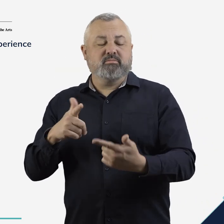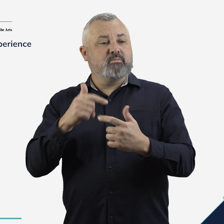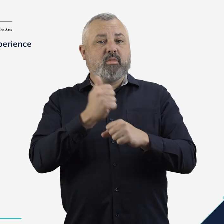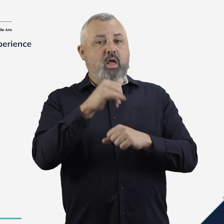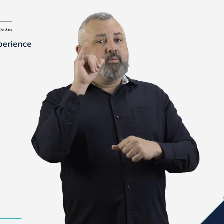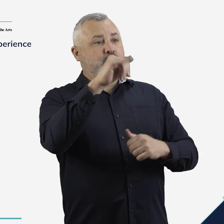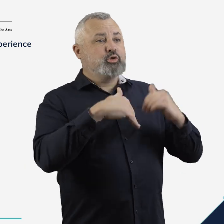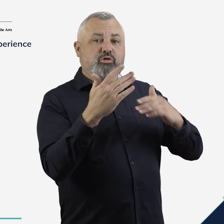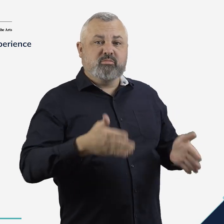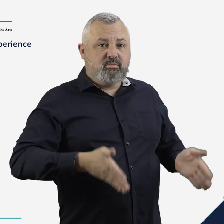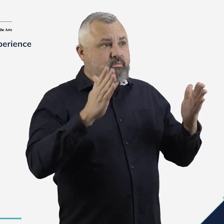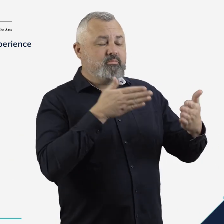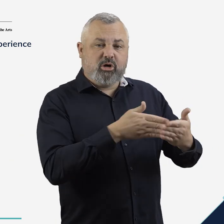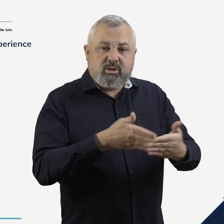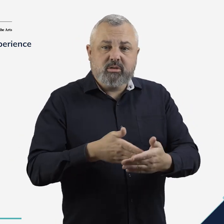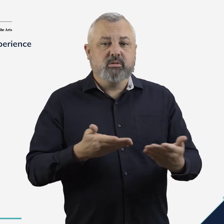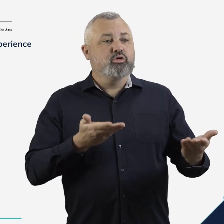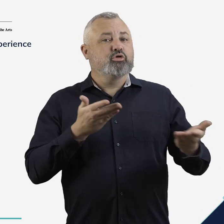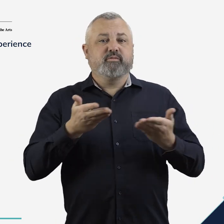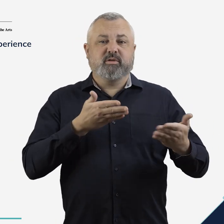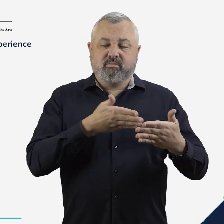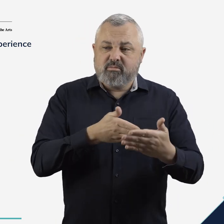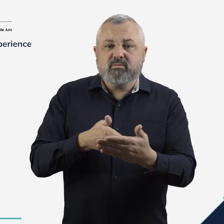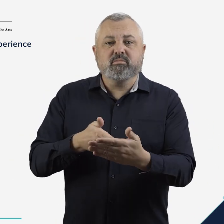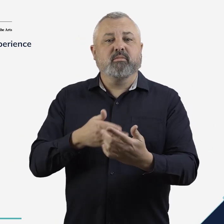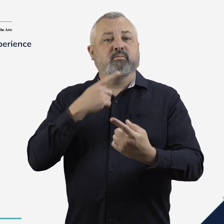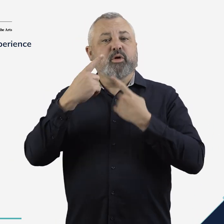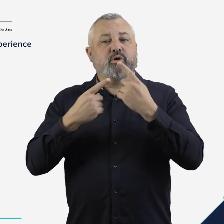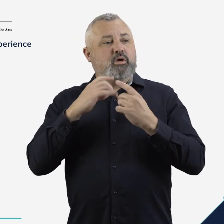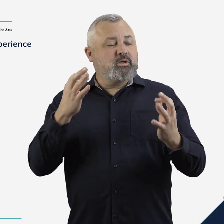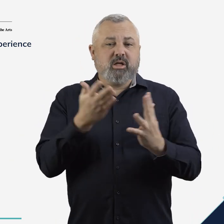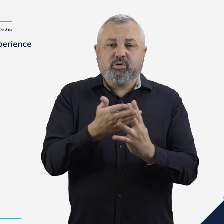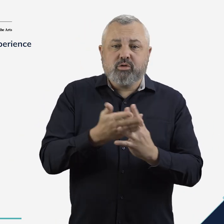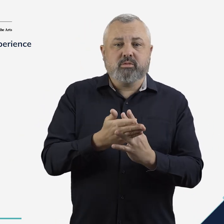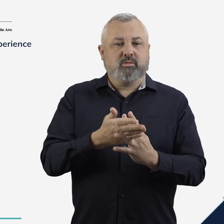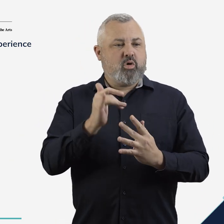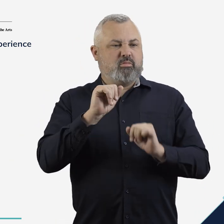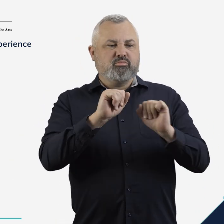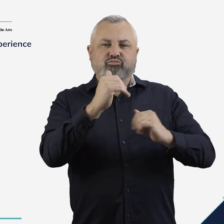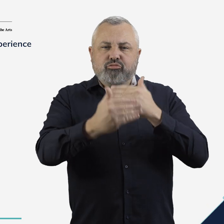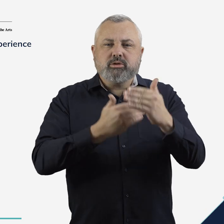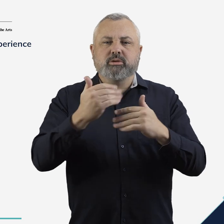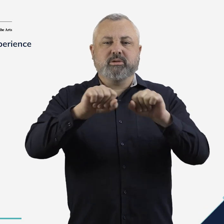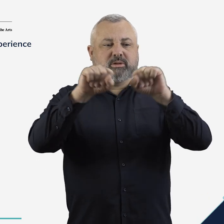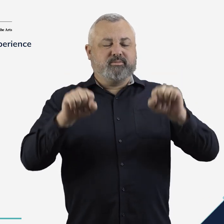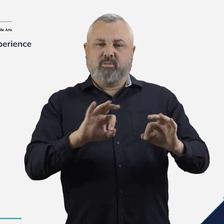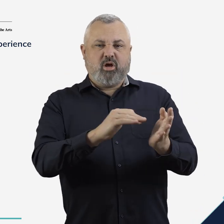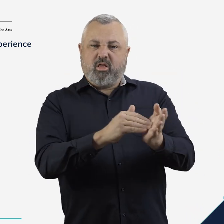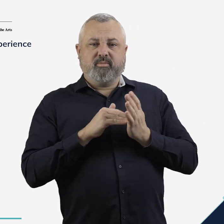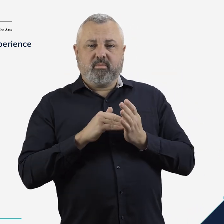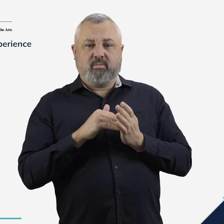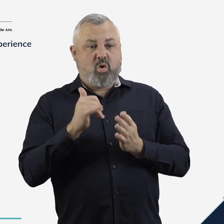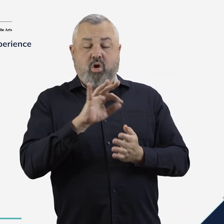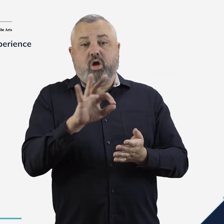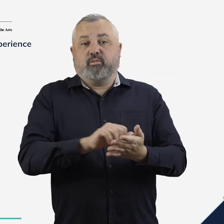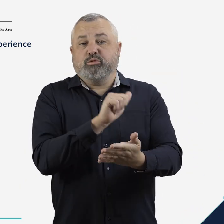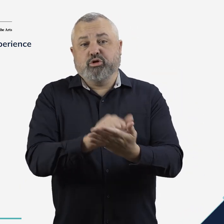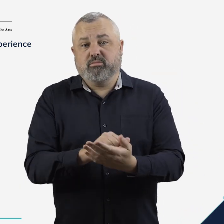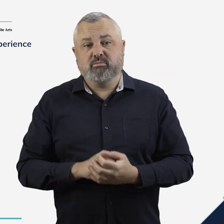including inaccessible facilities and services at airports, and unhelpful practices and systems adopted by airlines.